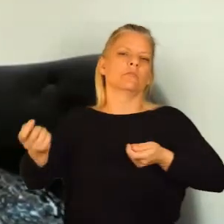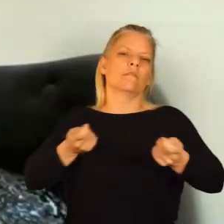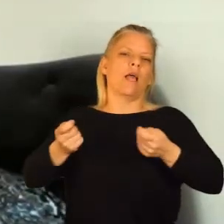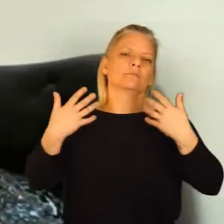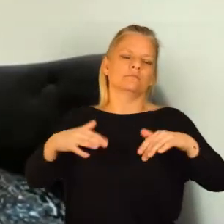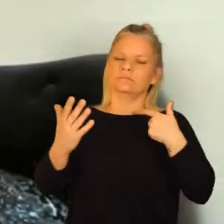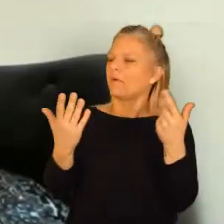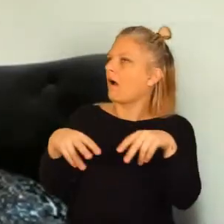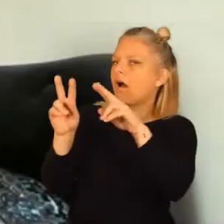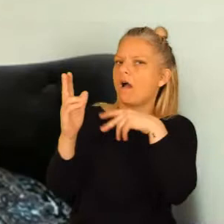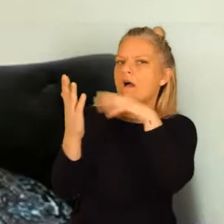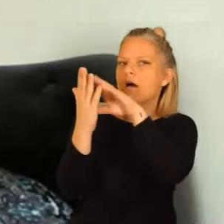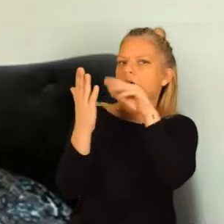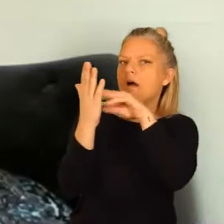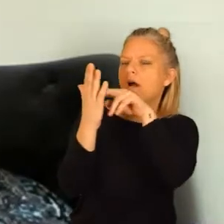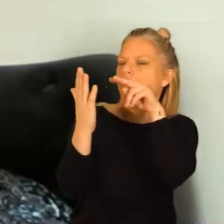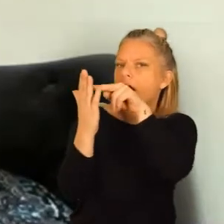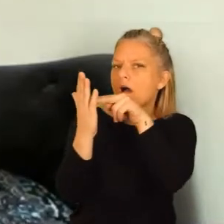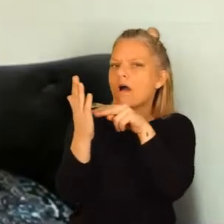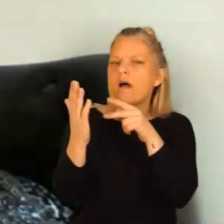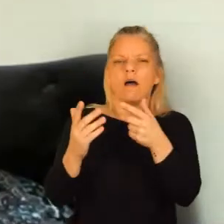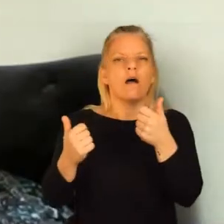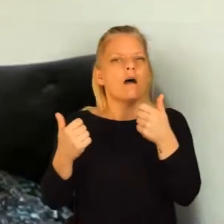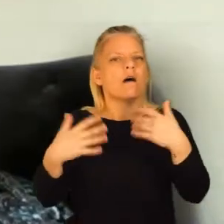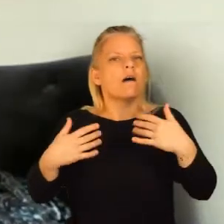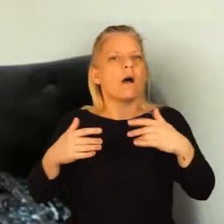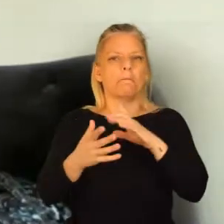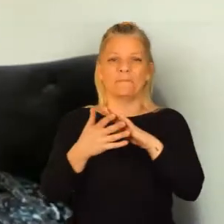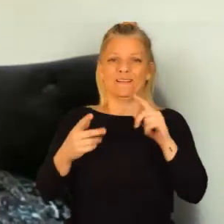am I doing this so I followed the models that I had . We had a clinical psychologist in the